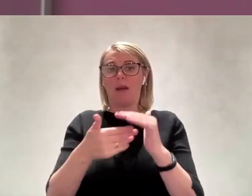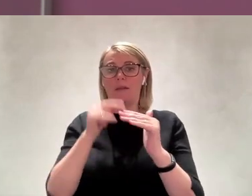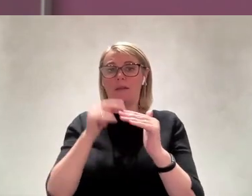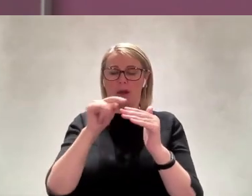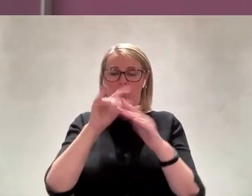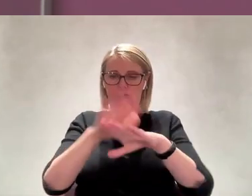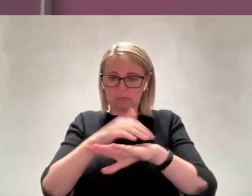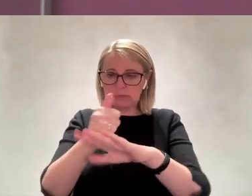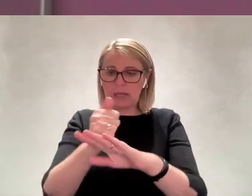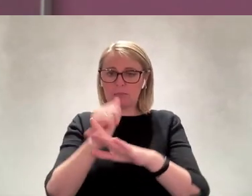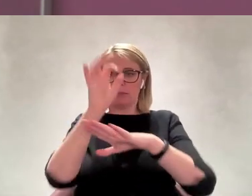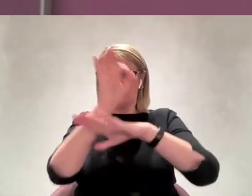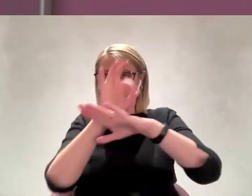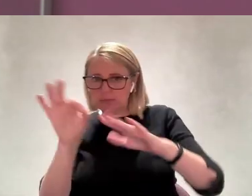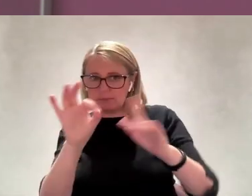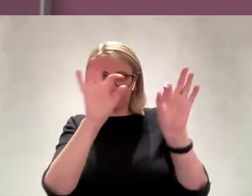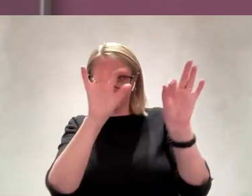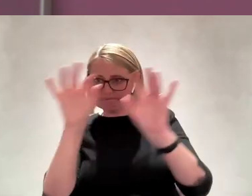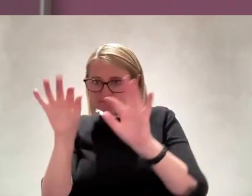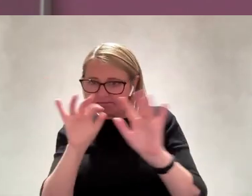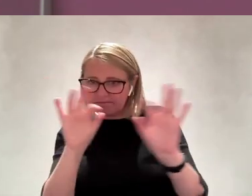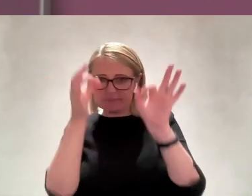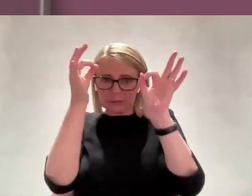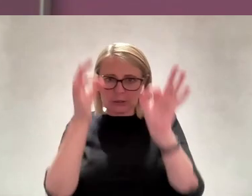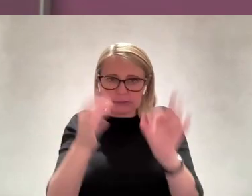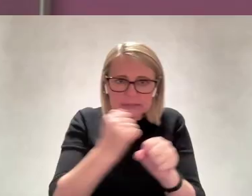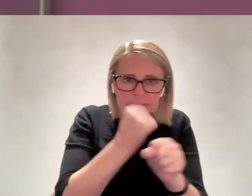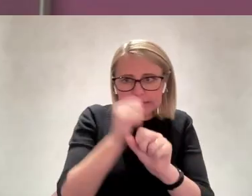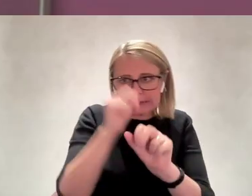orchestration, architecture, judgment, decision making.